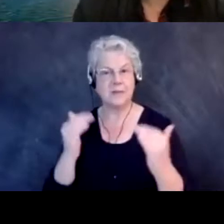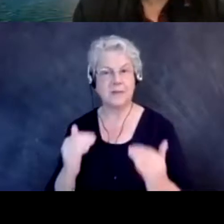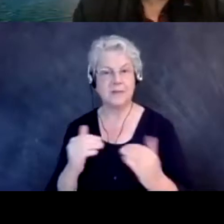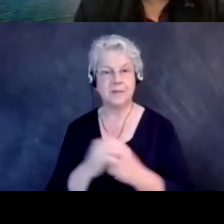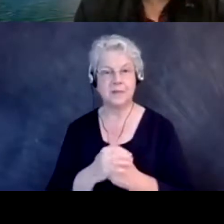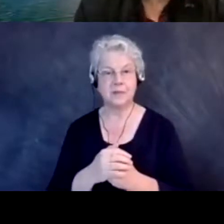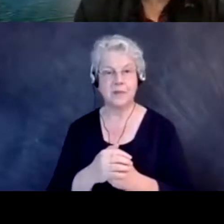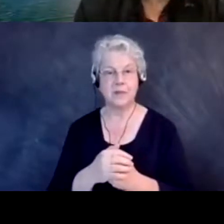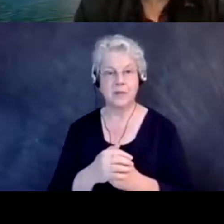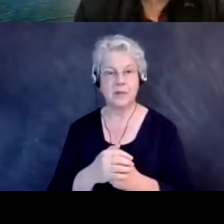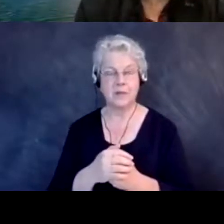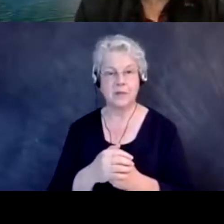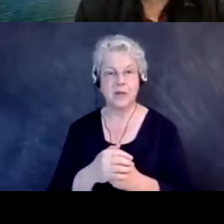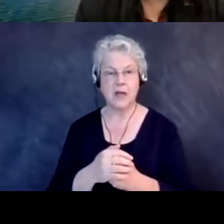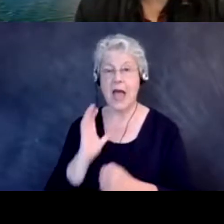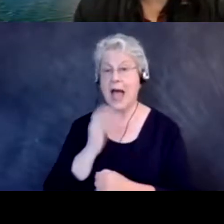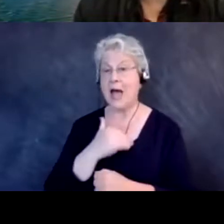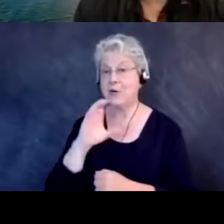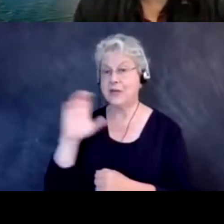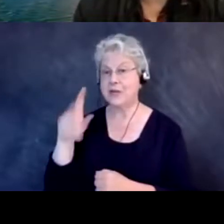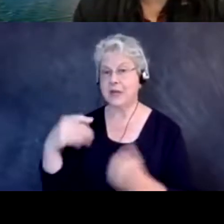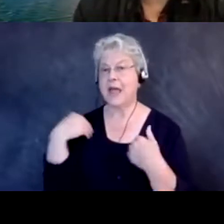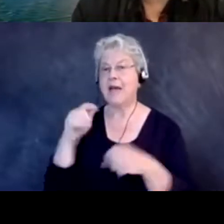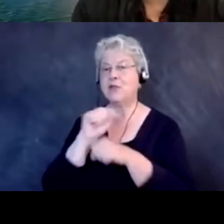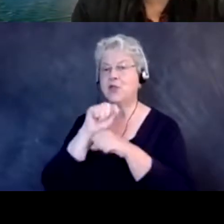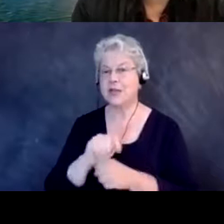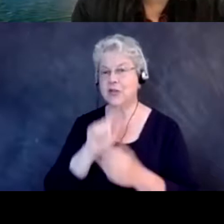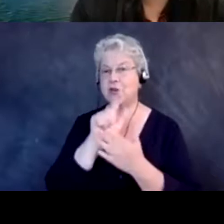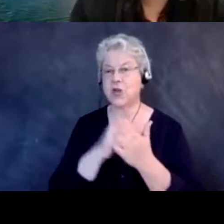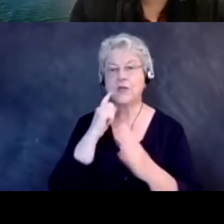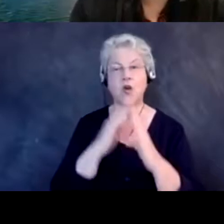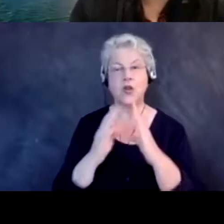So in our CCP, we have traditional laws both for community planning as well as